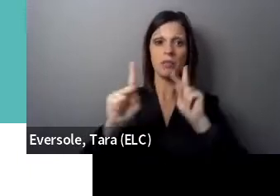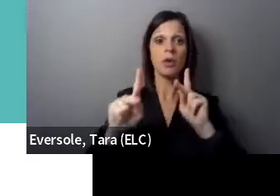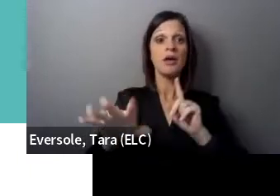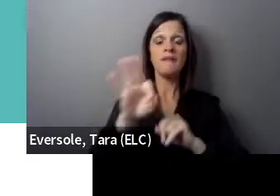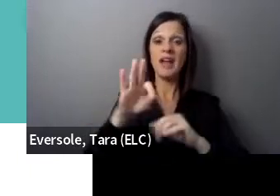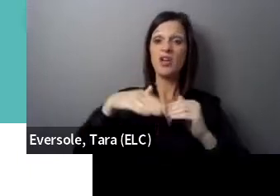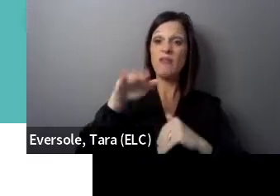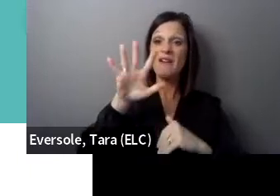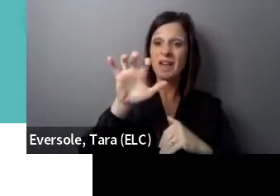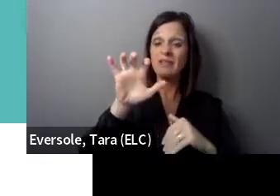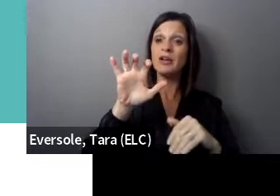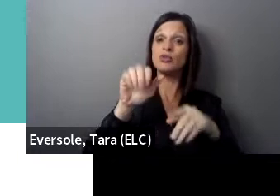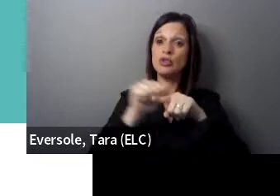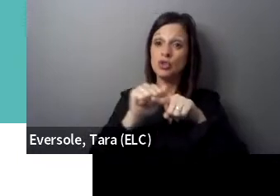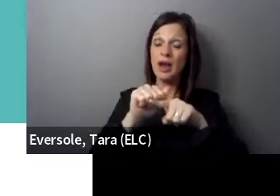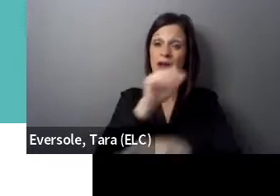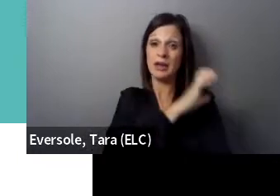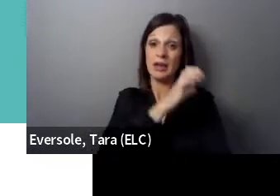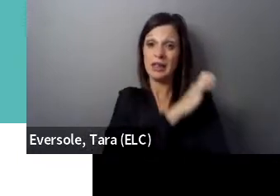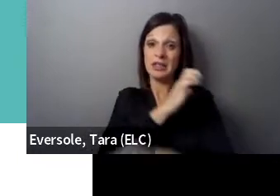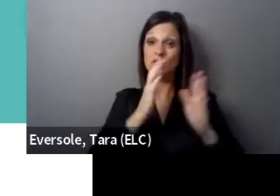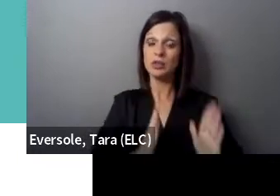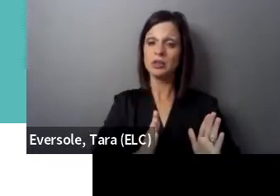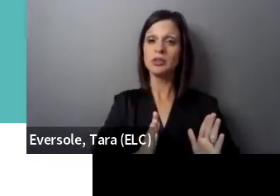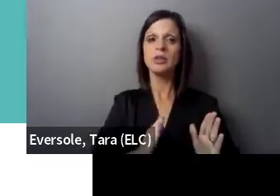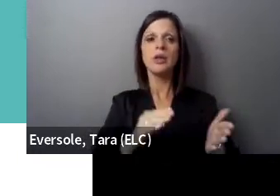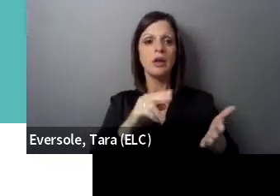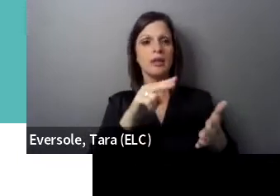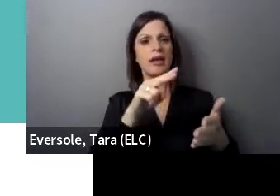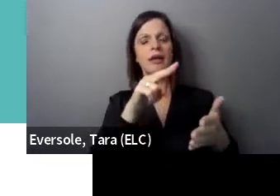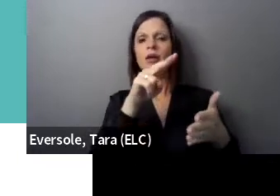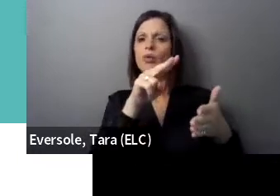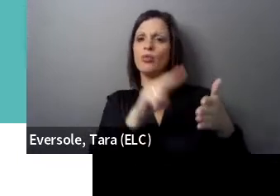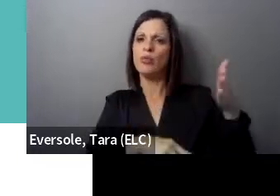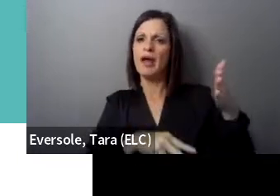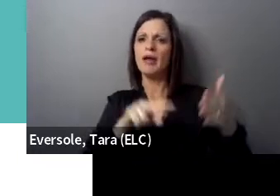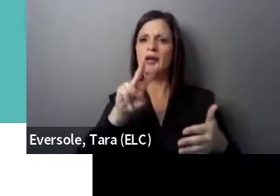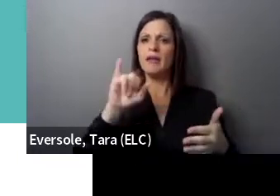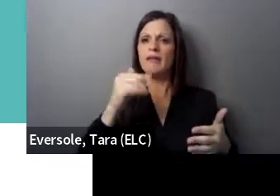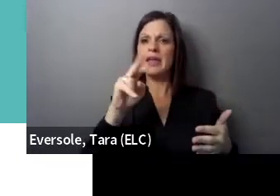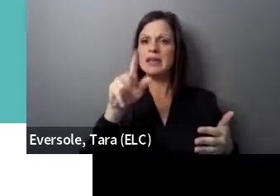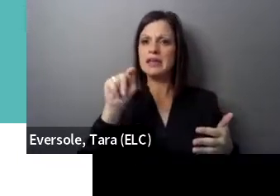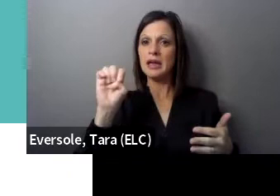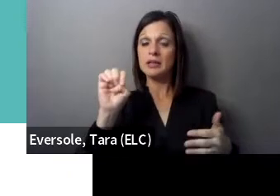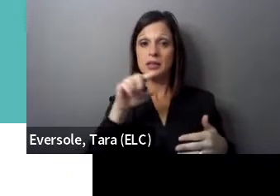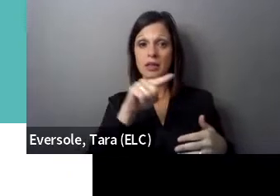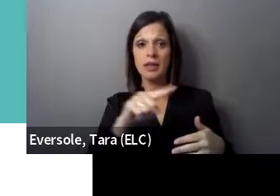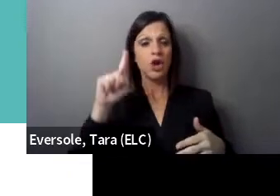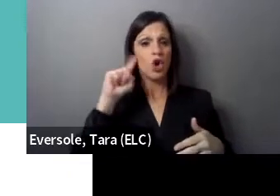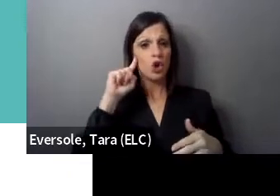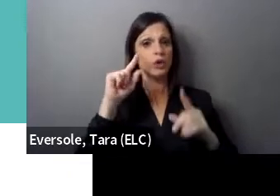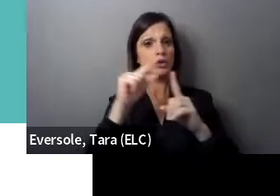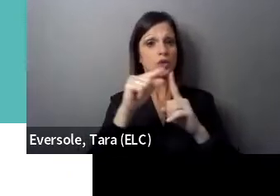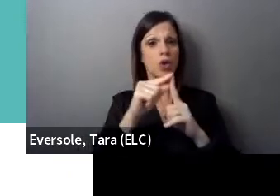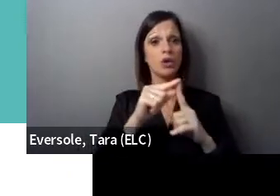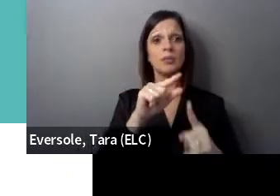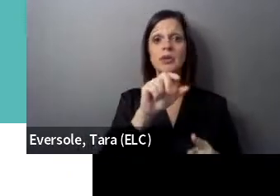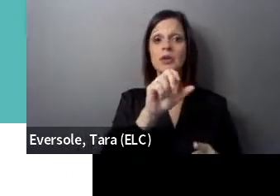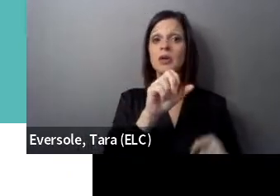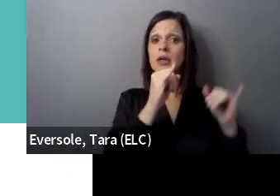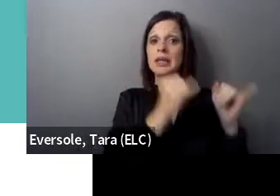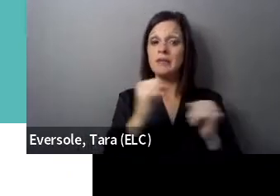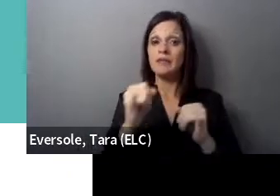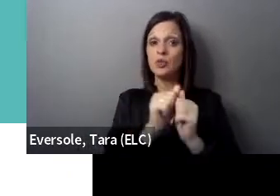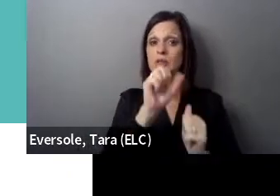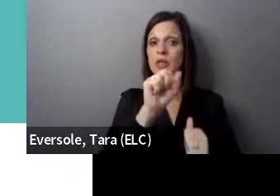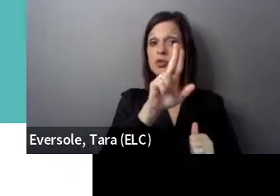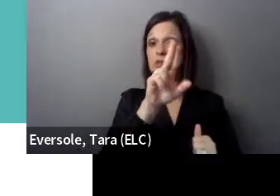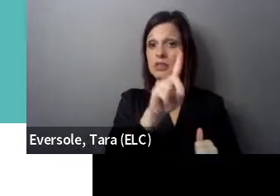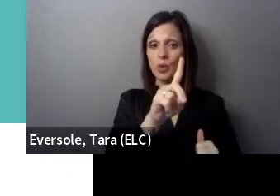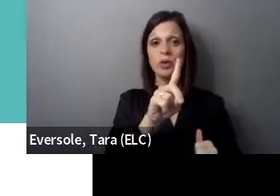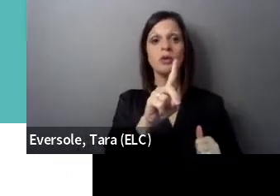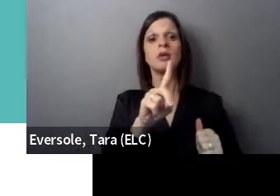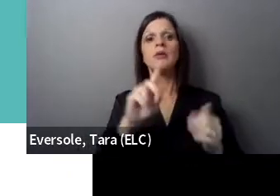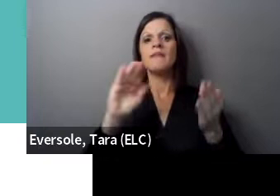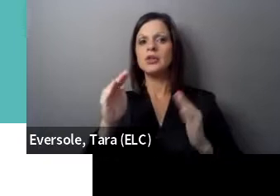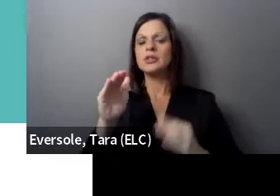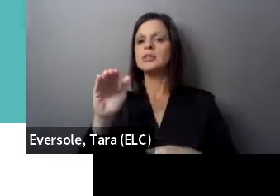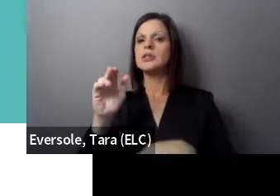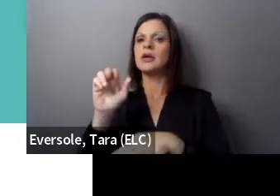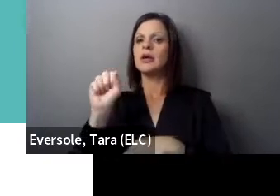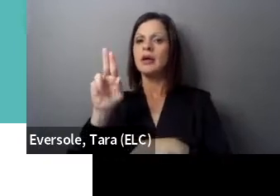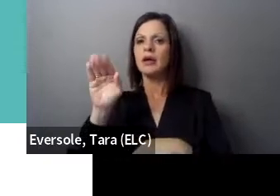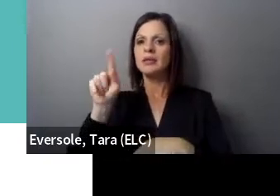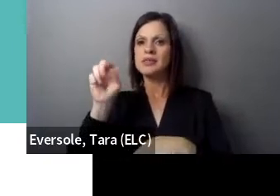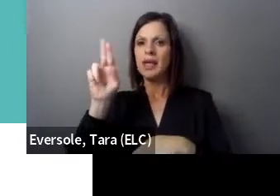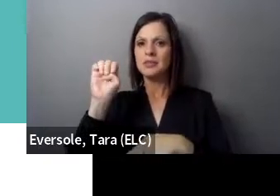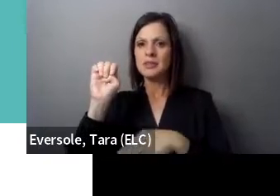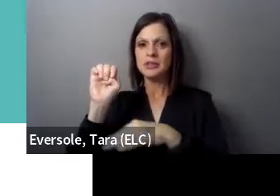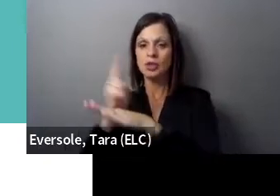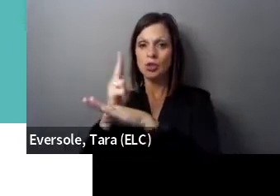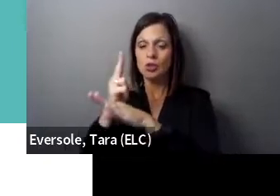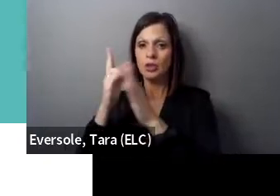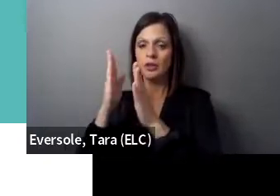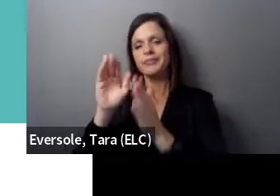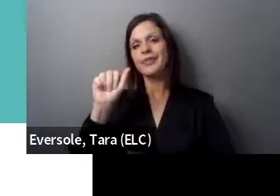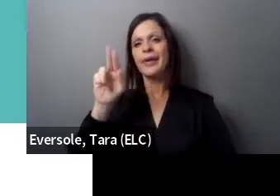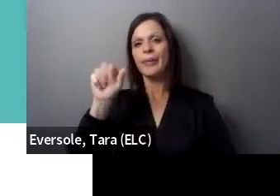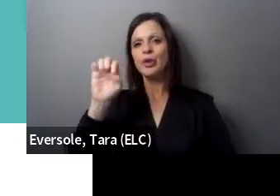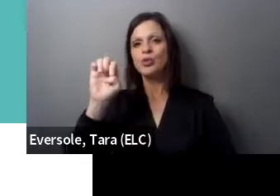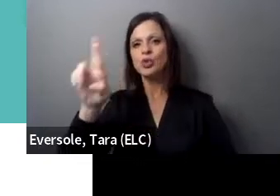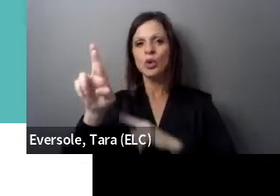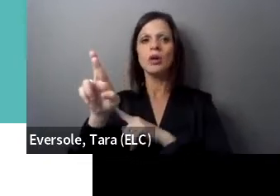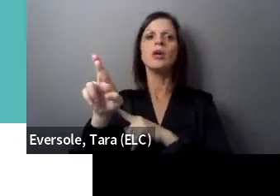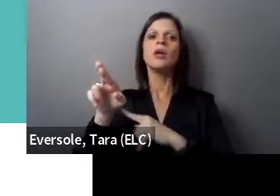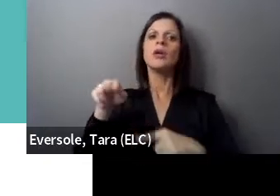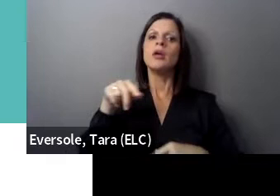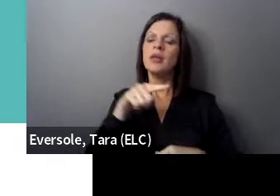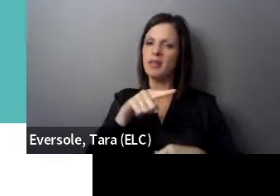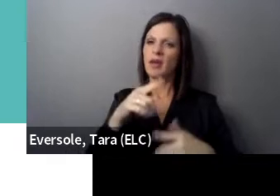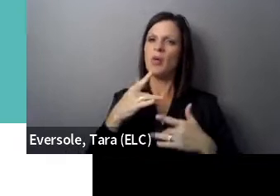found that those who read a vignette with a person with a substance use disorder as opposed to a "substance abuser" the person who read were more likely to refer to treatment and were less likely to –